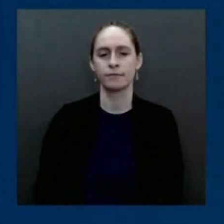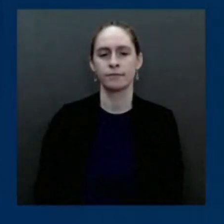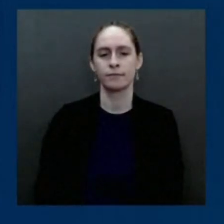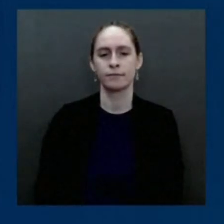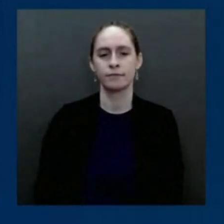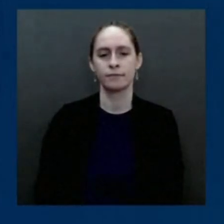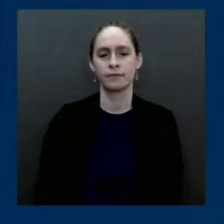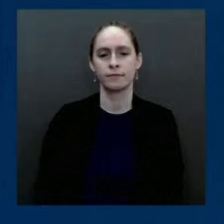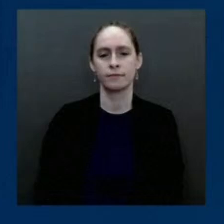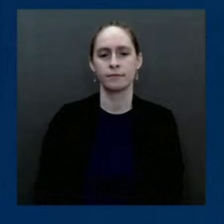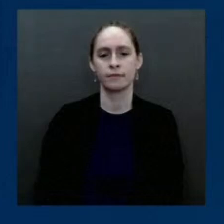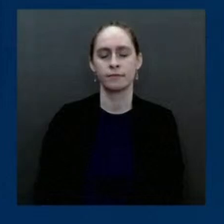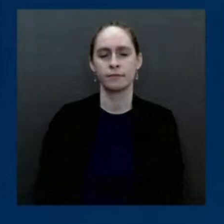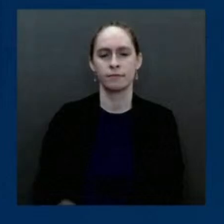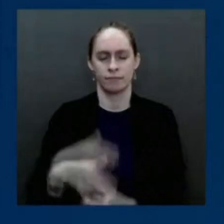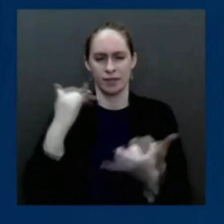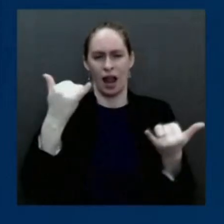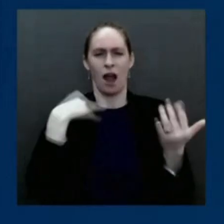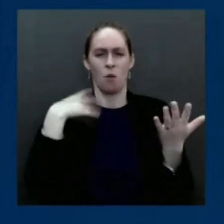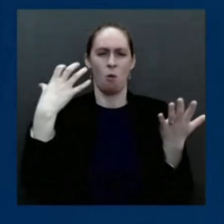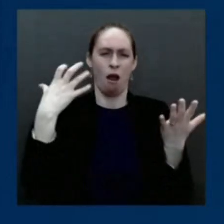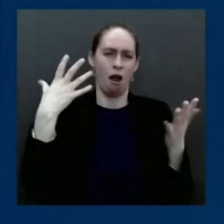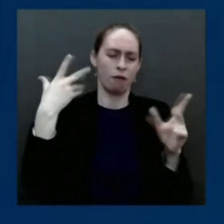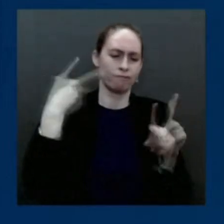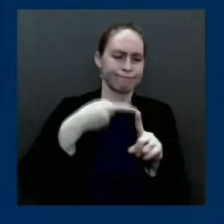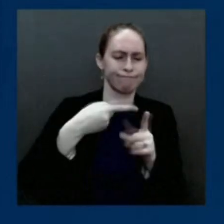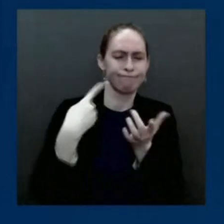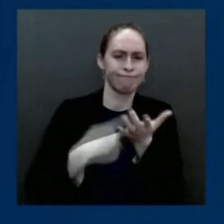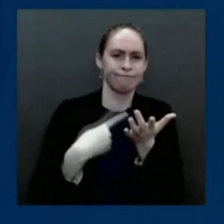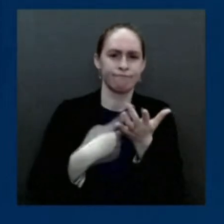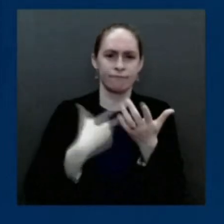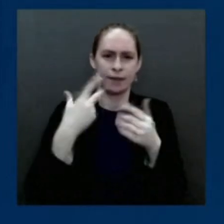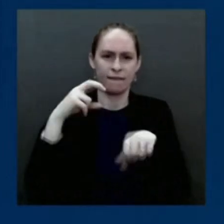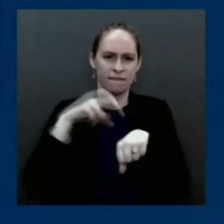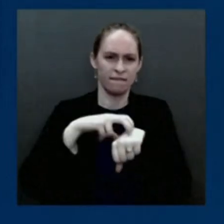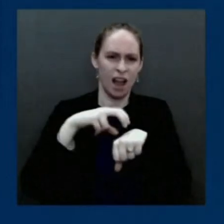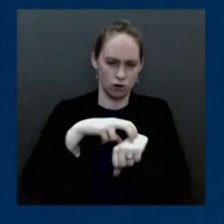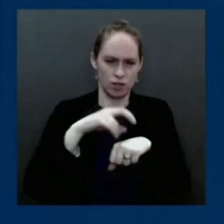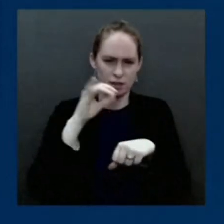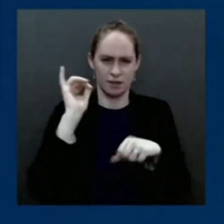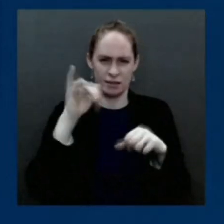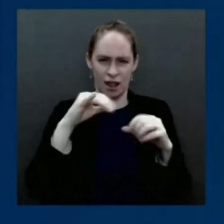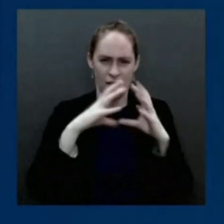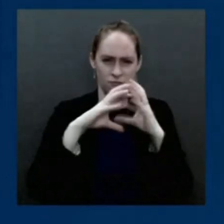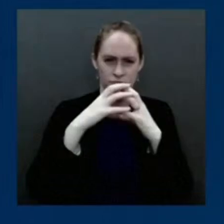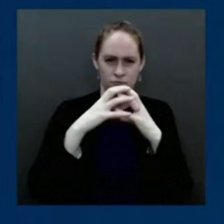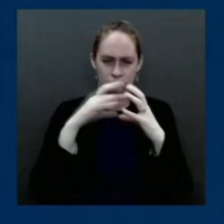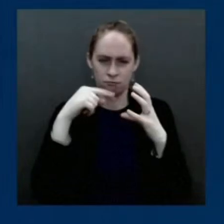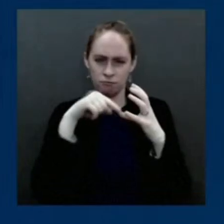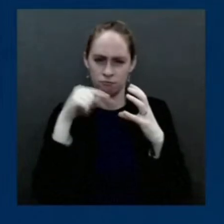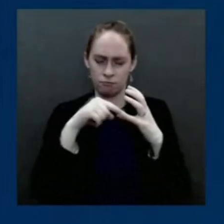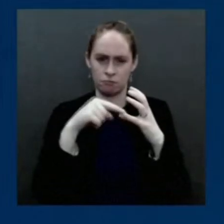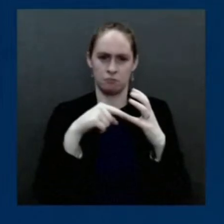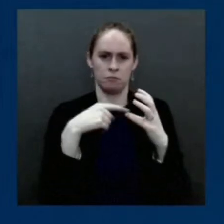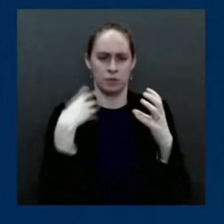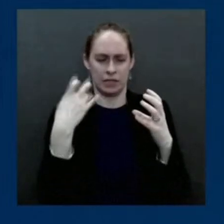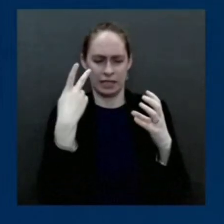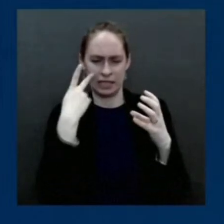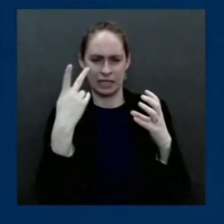VARIANTS OF THE VIRUS. IN A STUDY FROM HONG KONG, IT